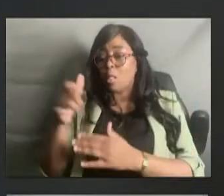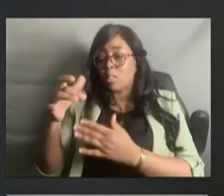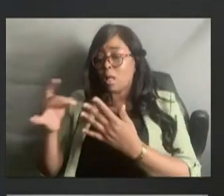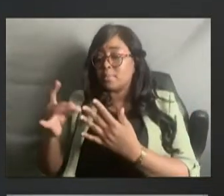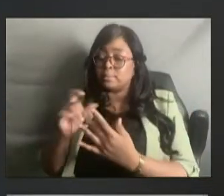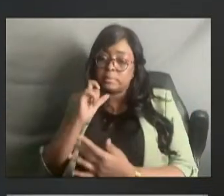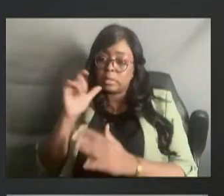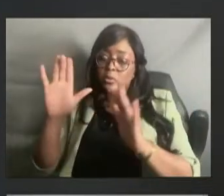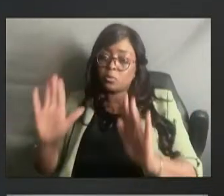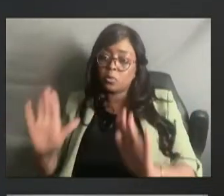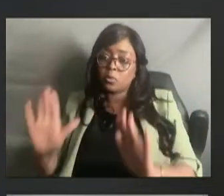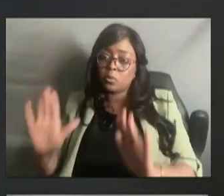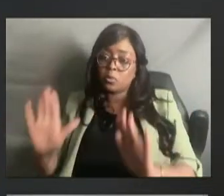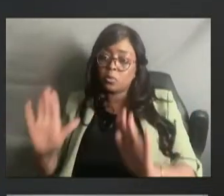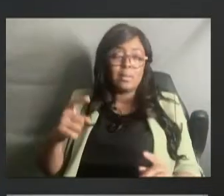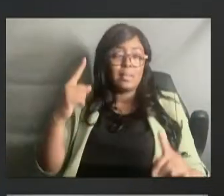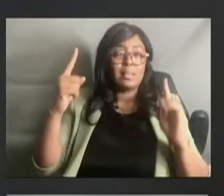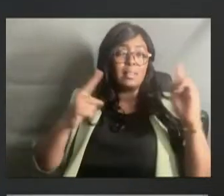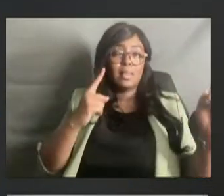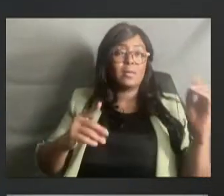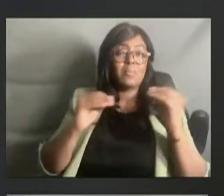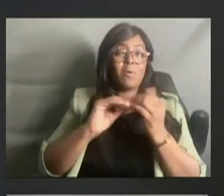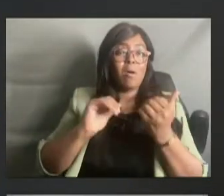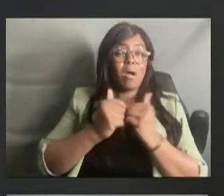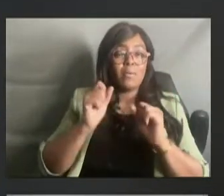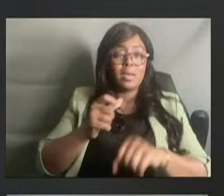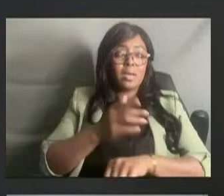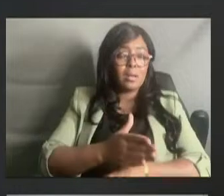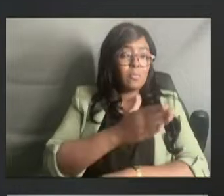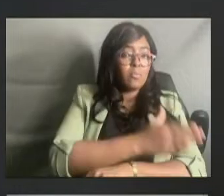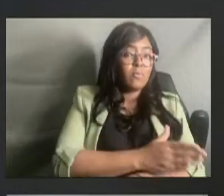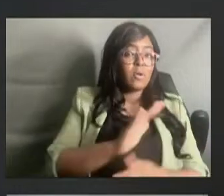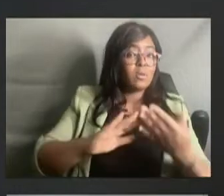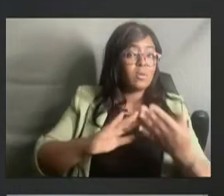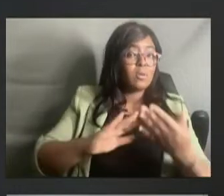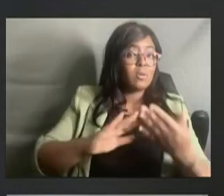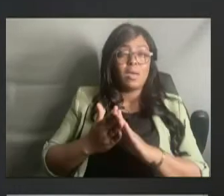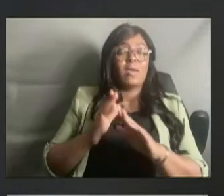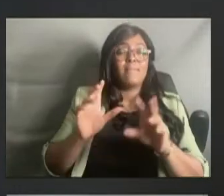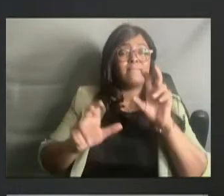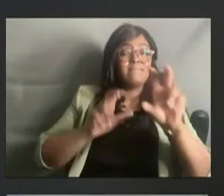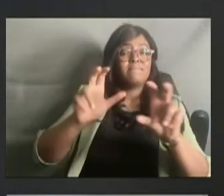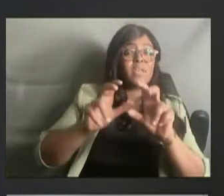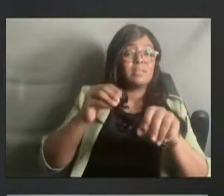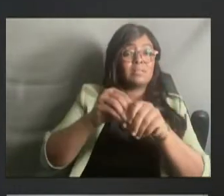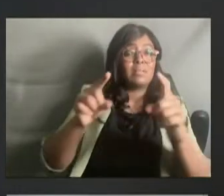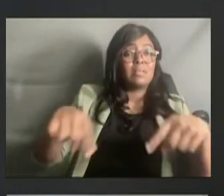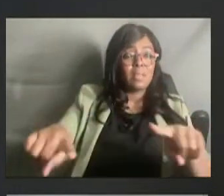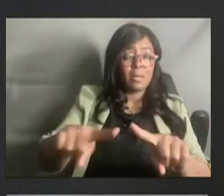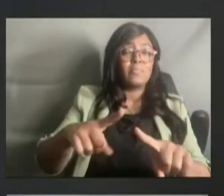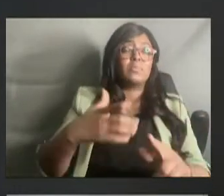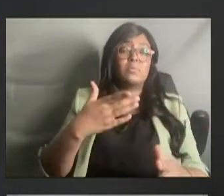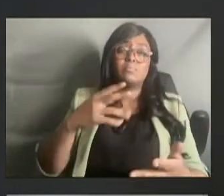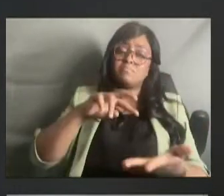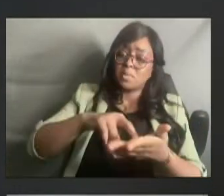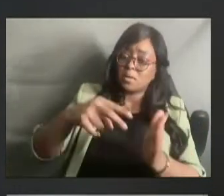the alternatives are not great. And we need to think more comprehensively about how we can